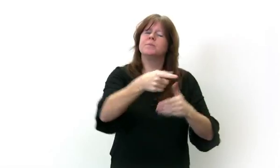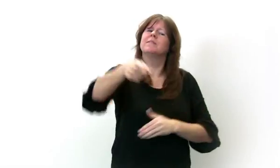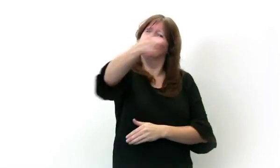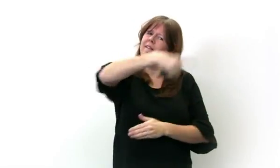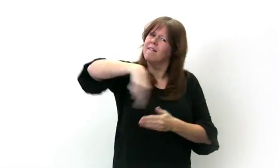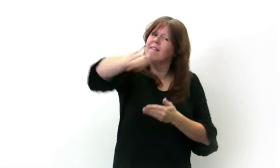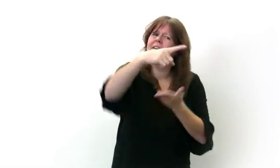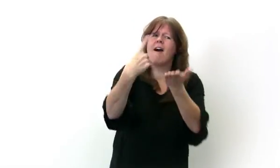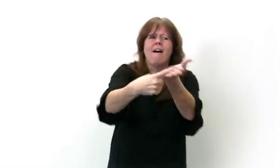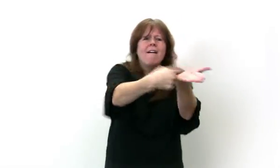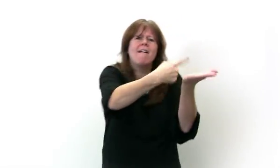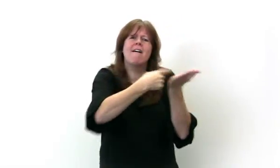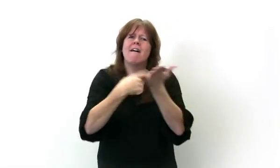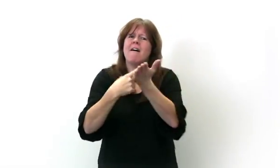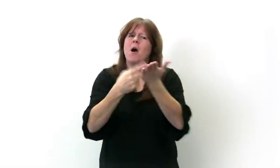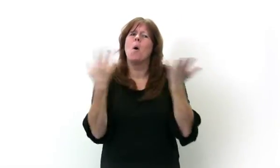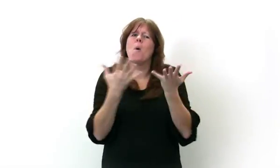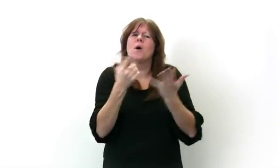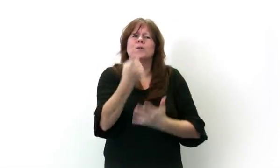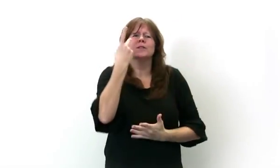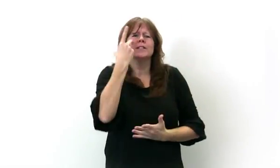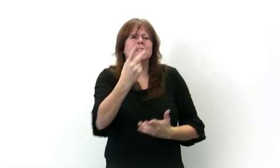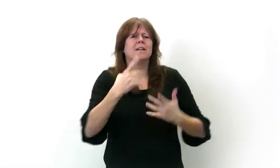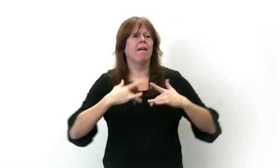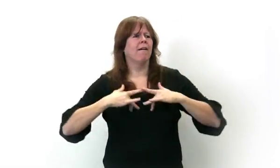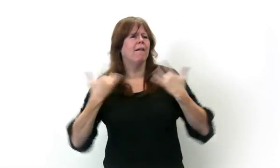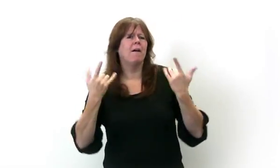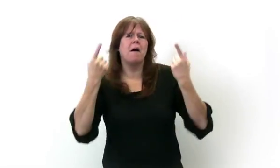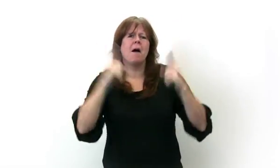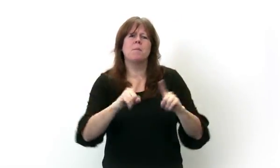and discuss what you saw